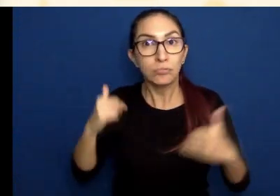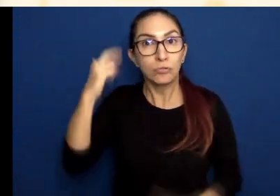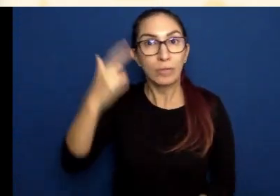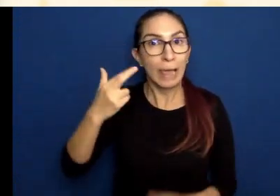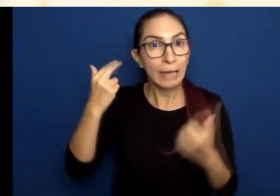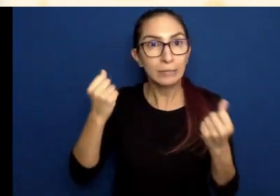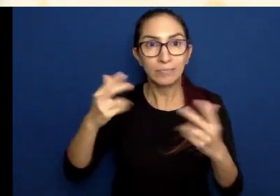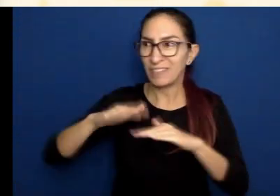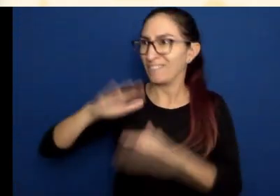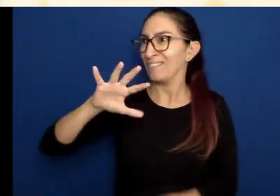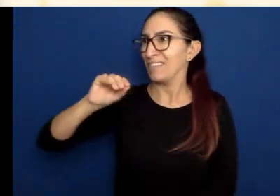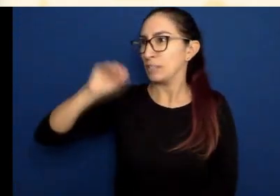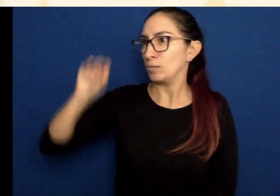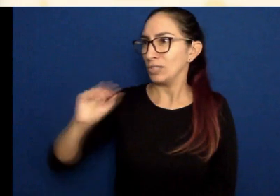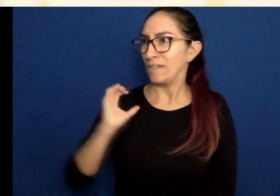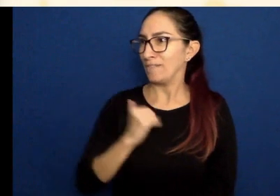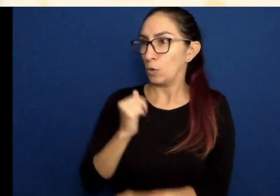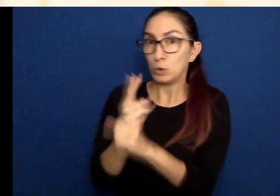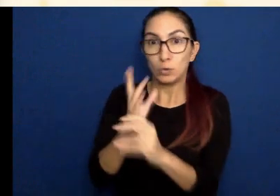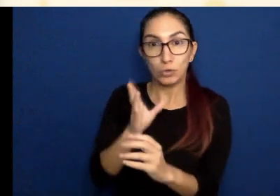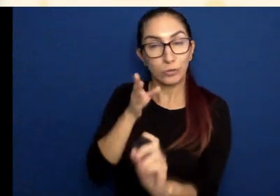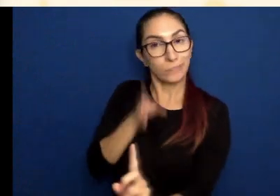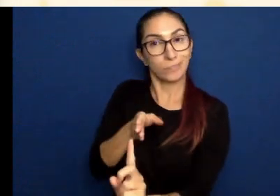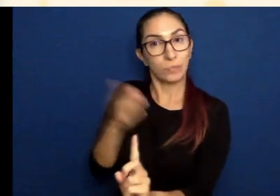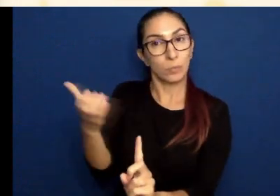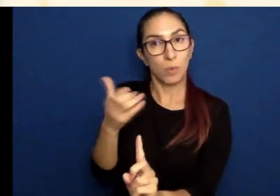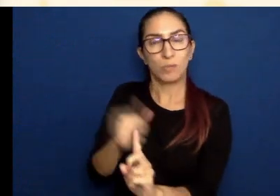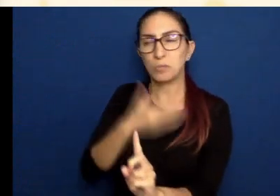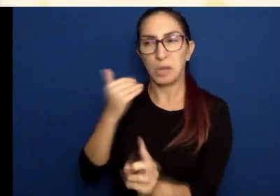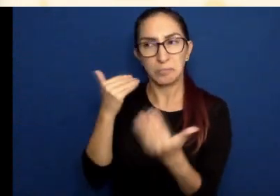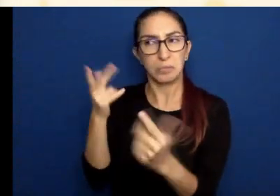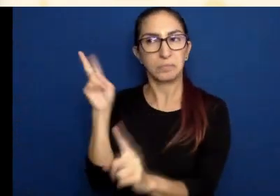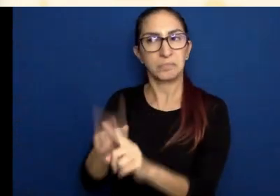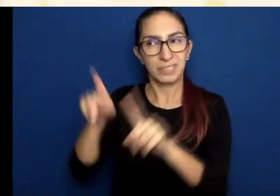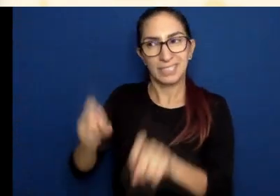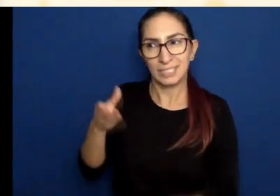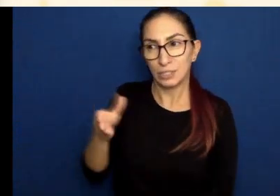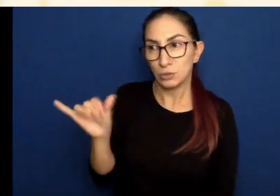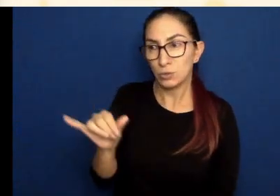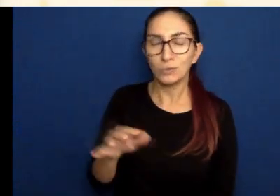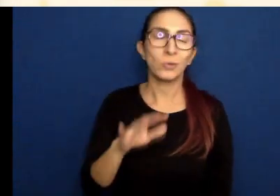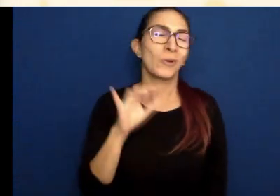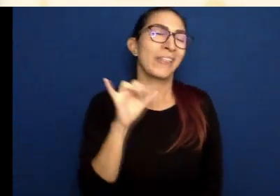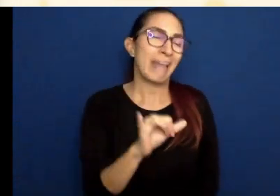We need to test with them. So that's perhaps probably the best option that I could give you.